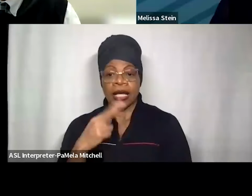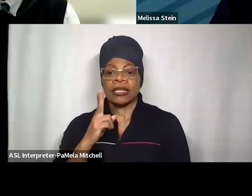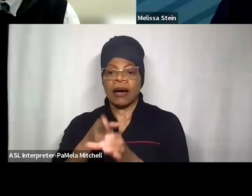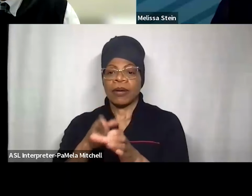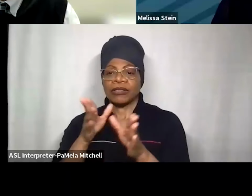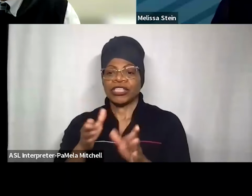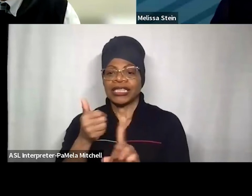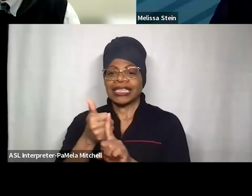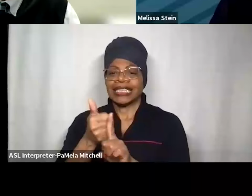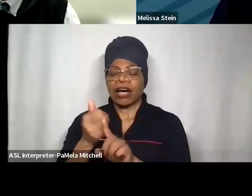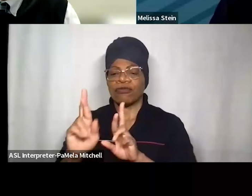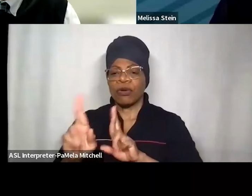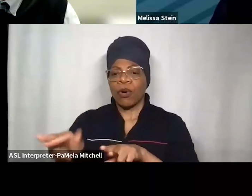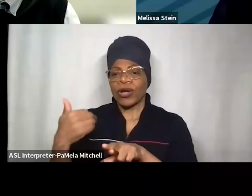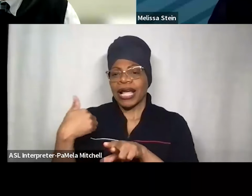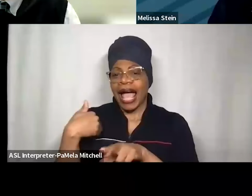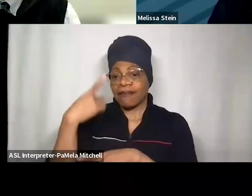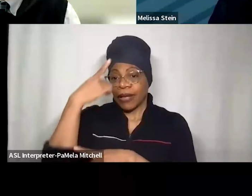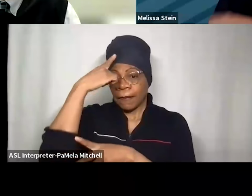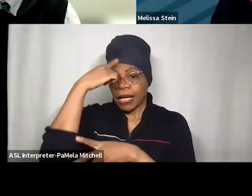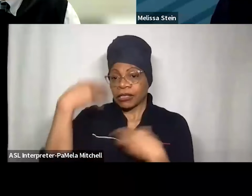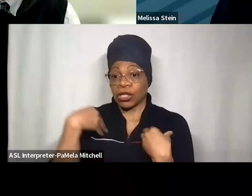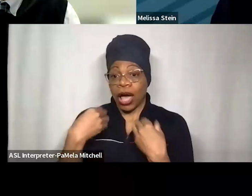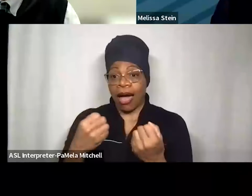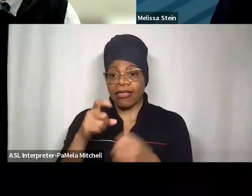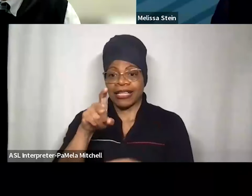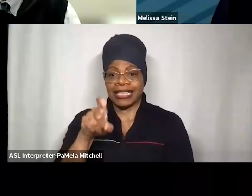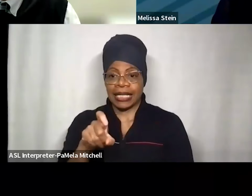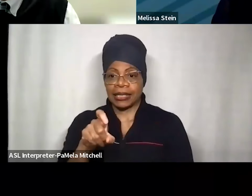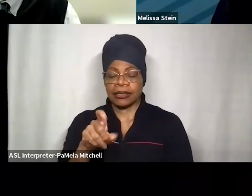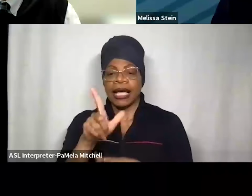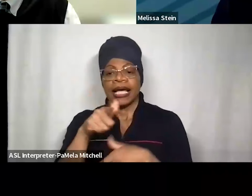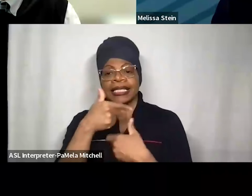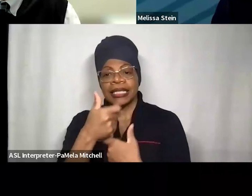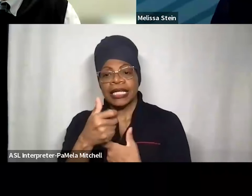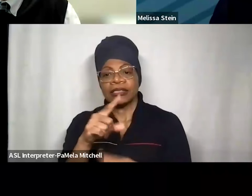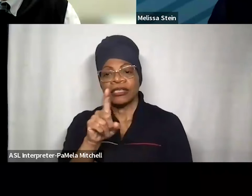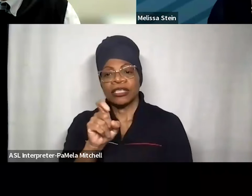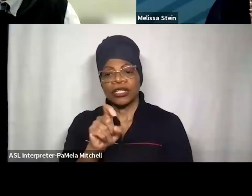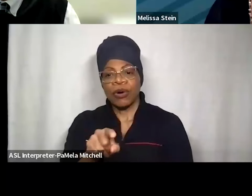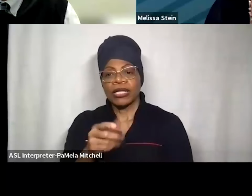having mental health needs." So an interesting question there. I think there's maybe more going on